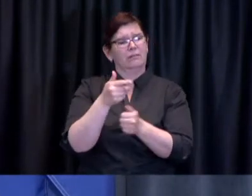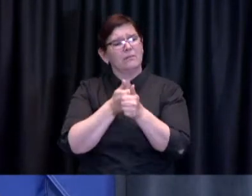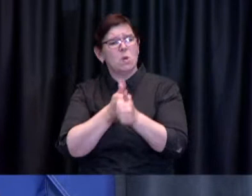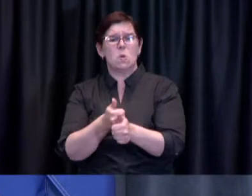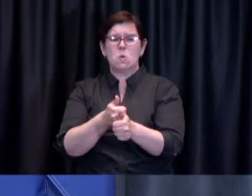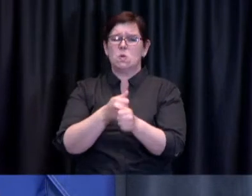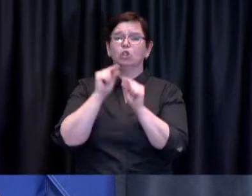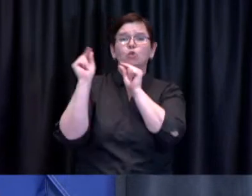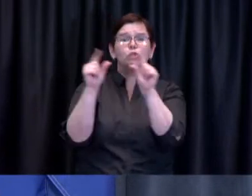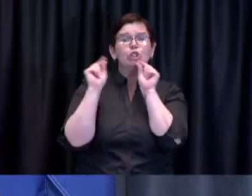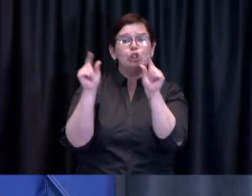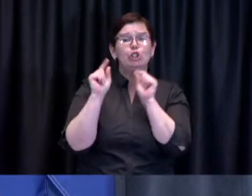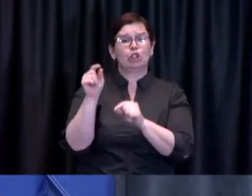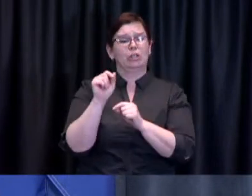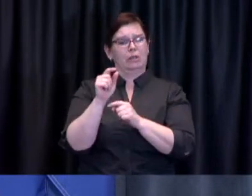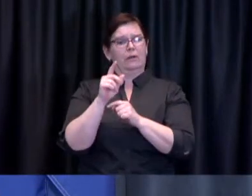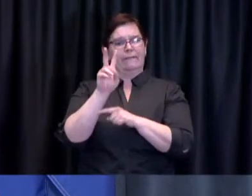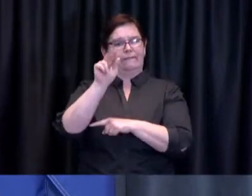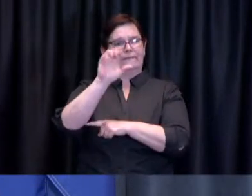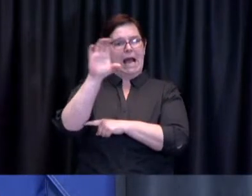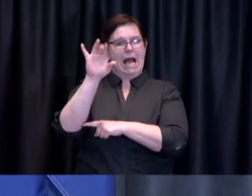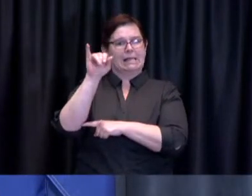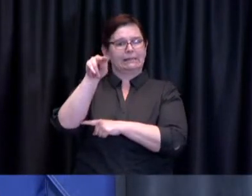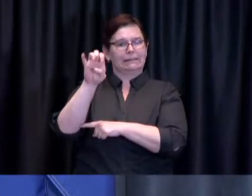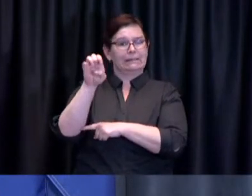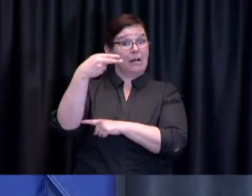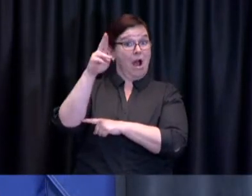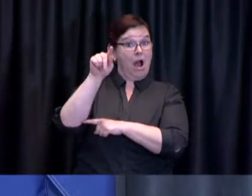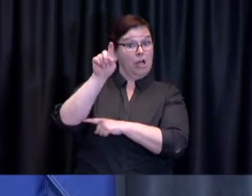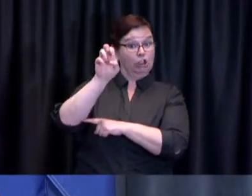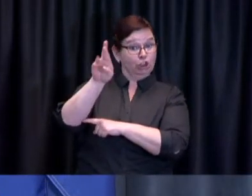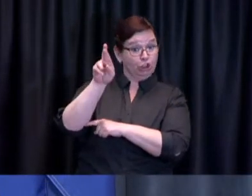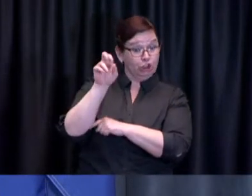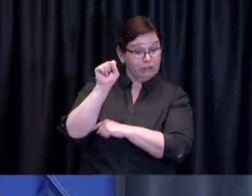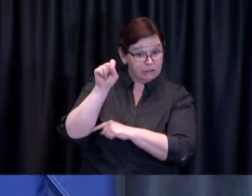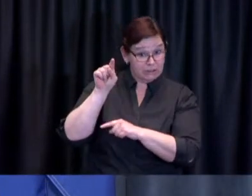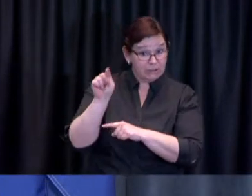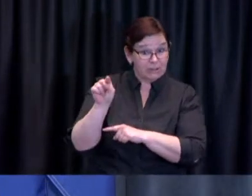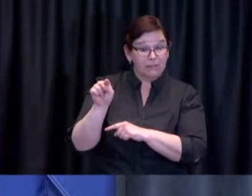for additional information on opportunities to receive COVID-19 vaccine in Toronto